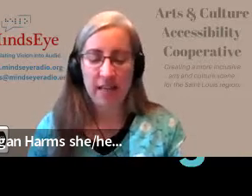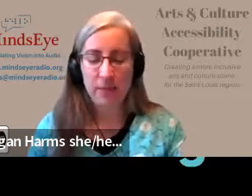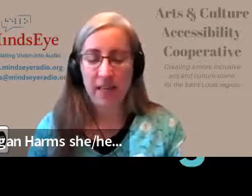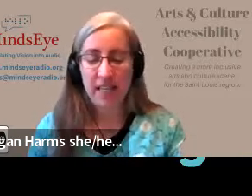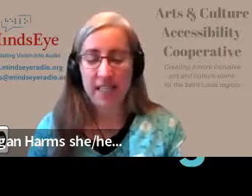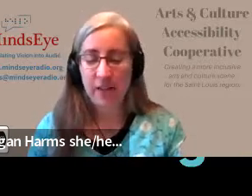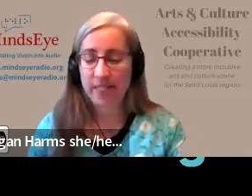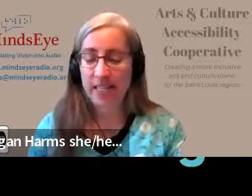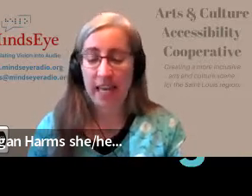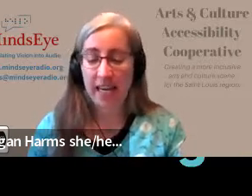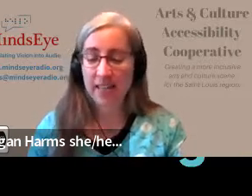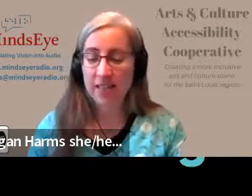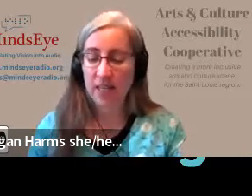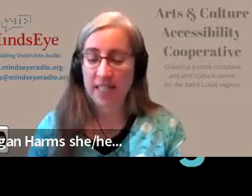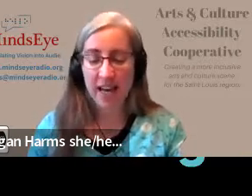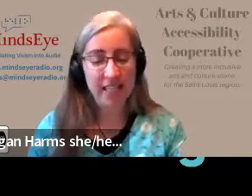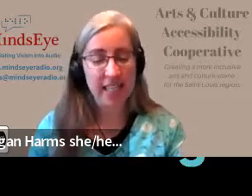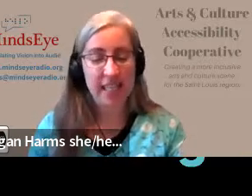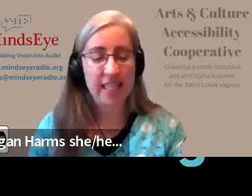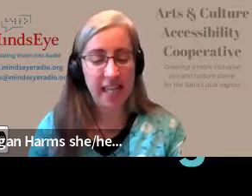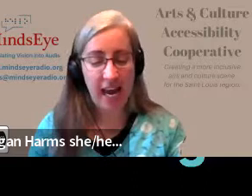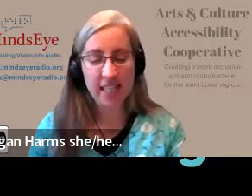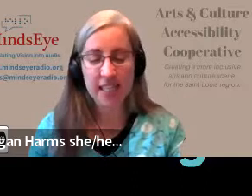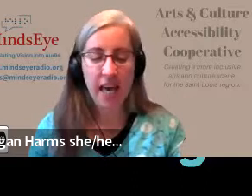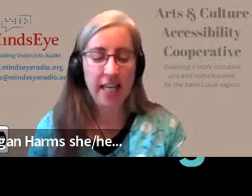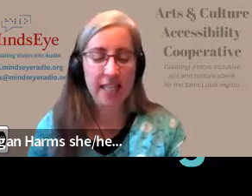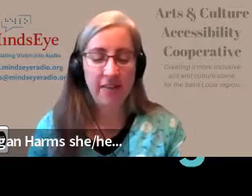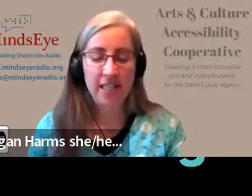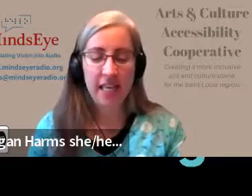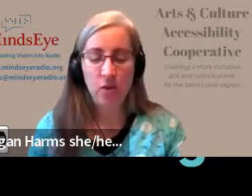ESPN as analyst. He enjoy